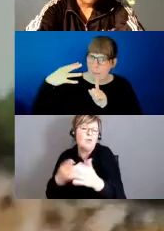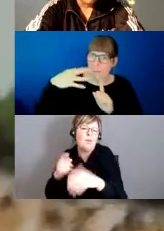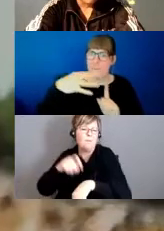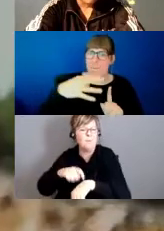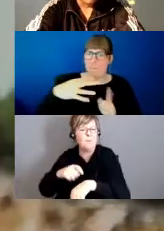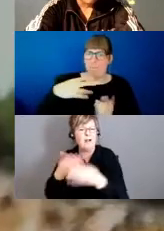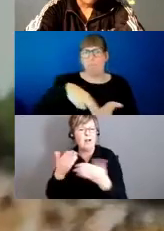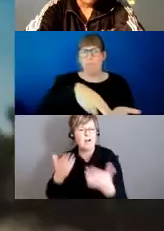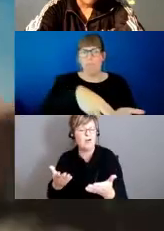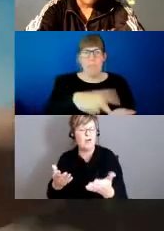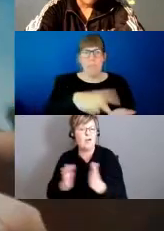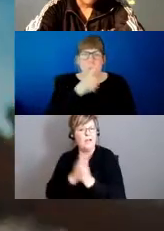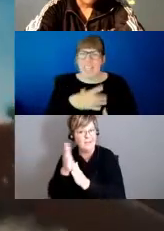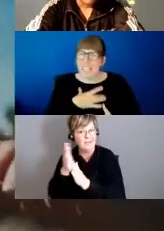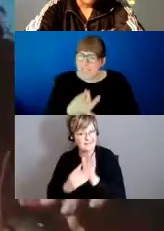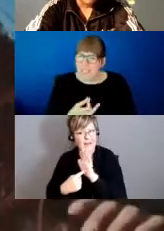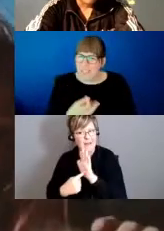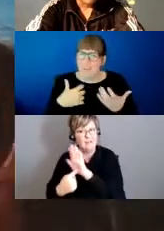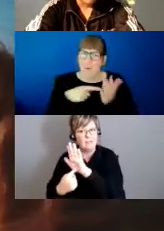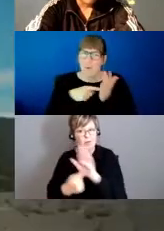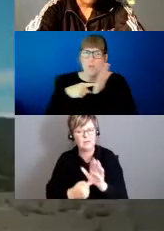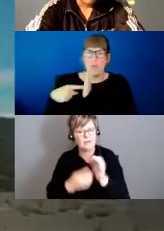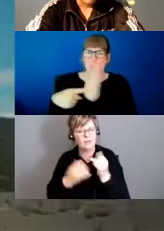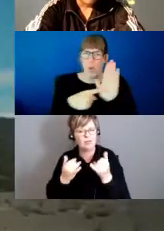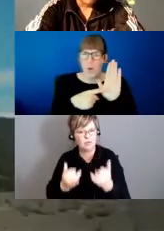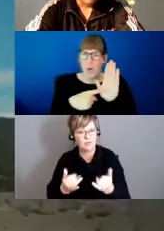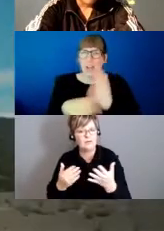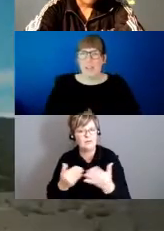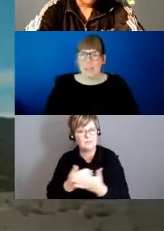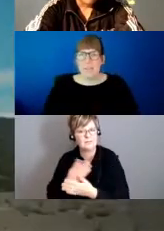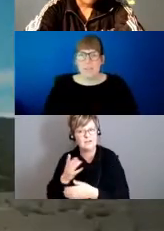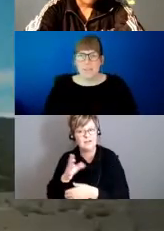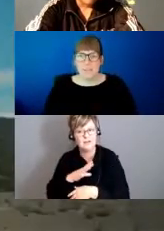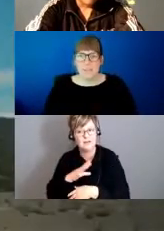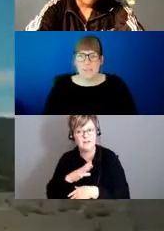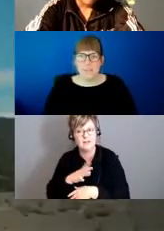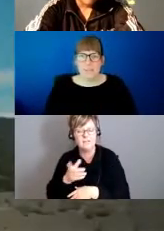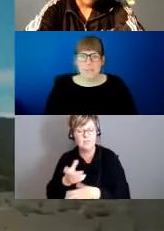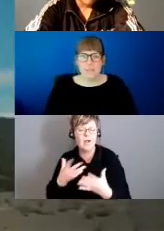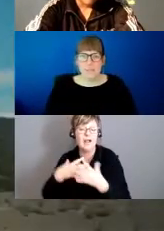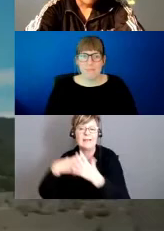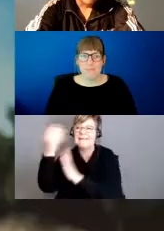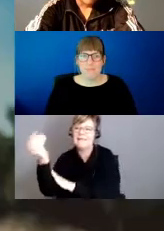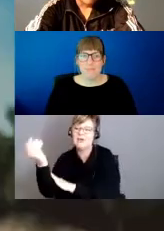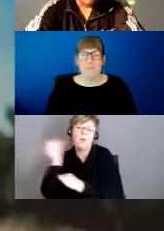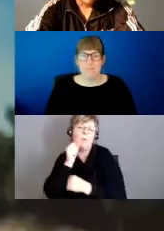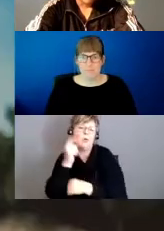FOUND THIS INTERESTING TO SHOW YOU THIS TODAY BECAUSE THERE IS SO MUCH THAT I'M DOING OUTSIDE